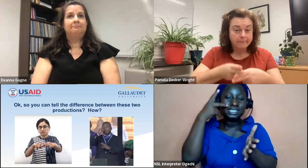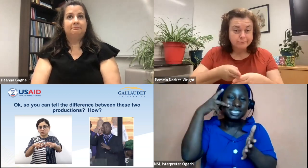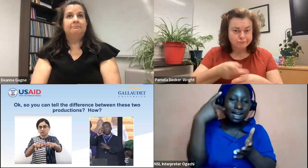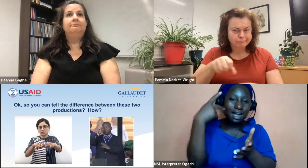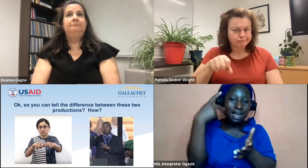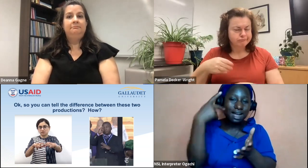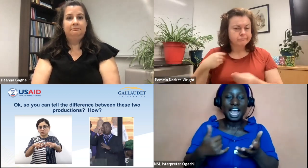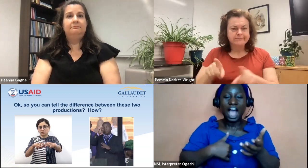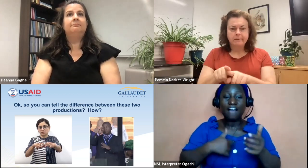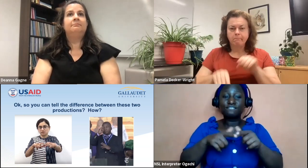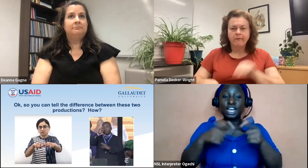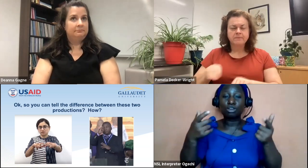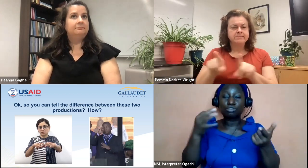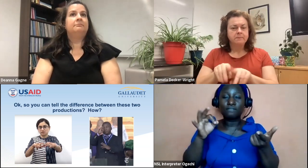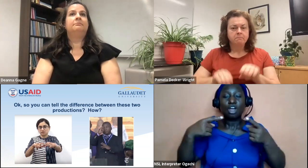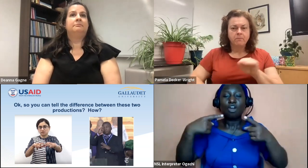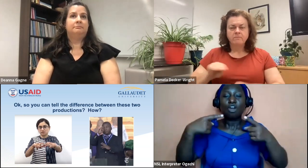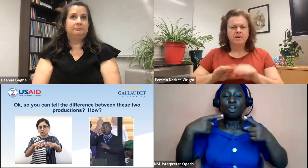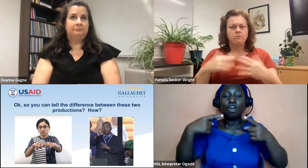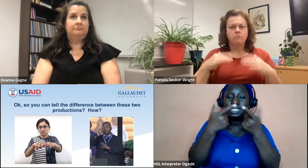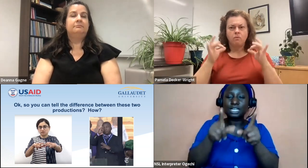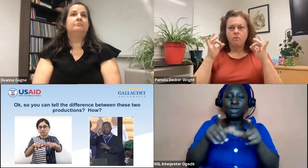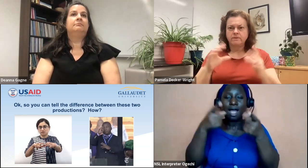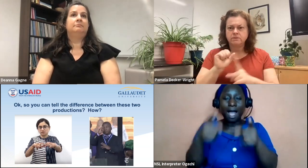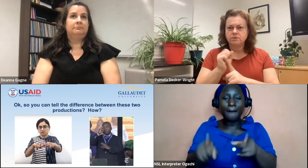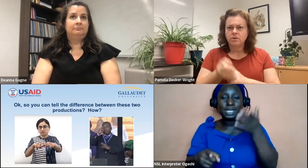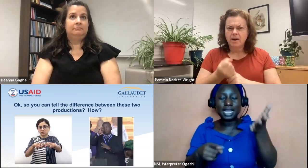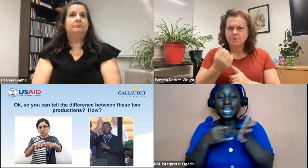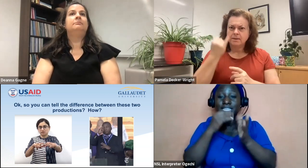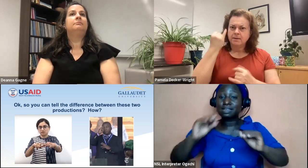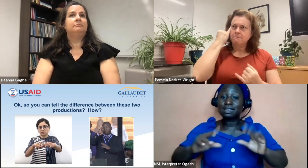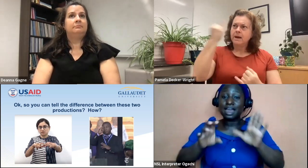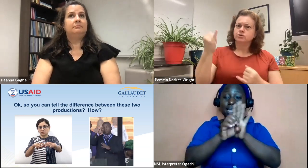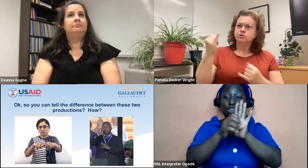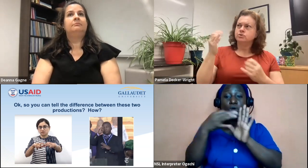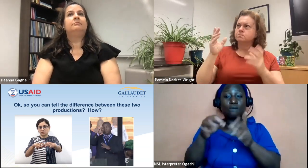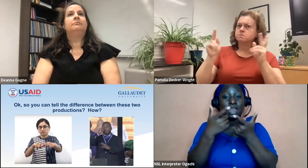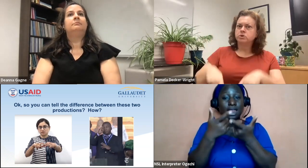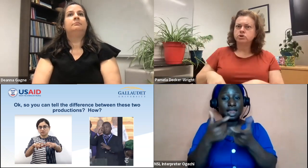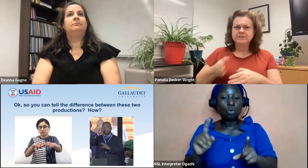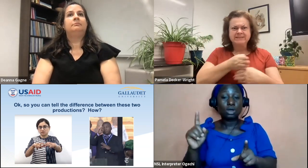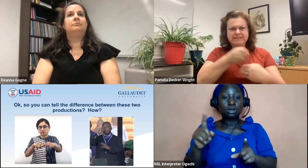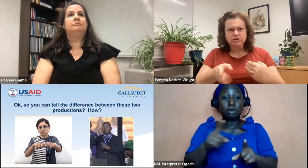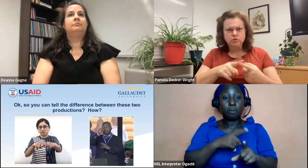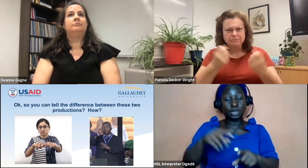is repeating a certain movement with someone says the same hand movements over and over. This was a horrible situation that occurred.